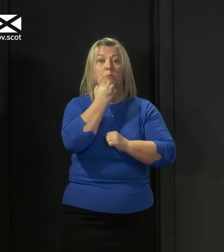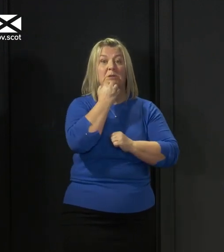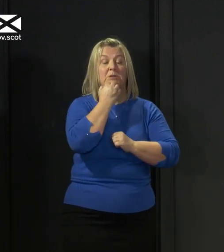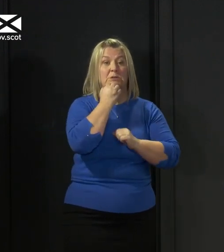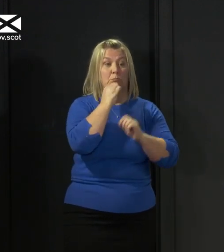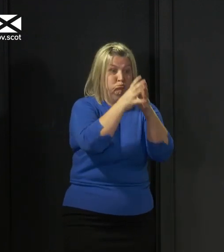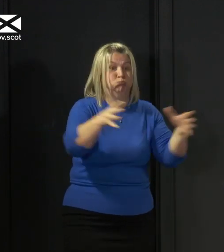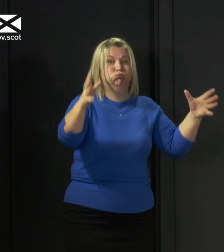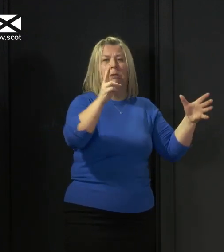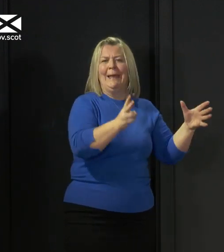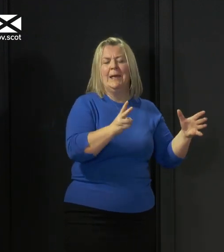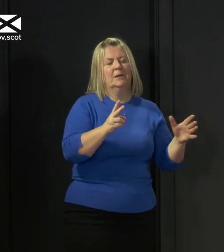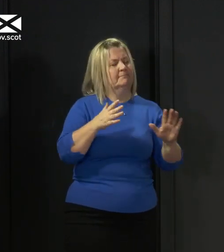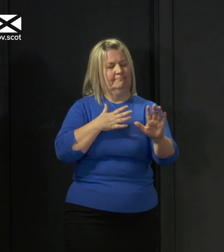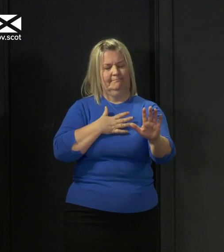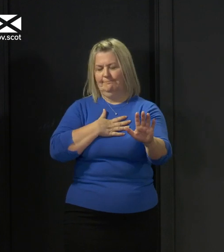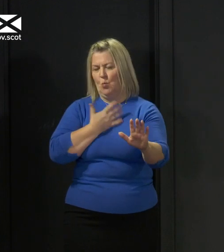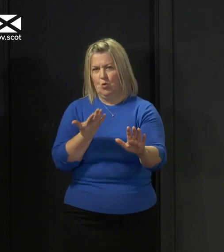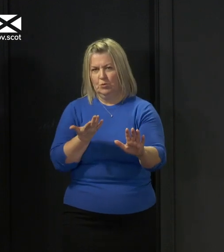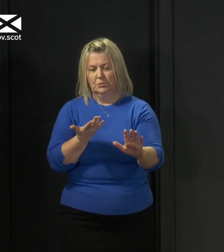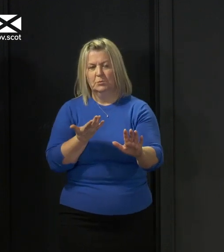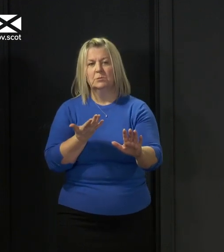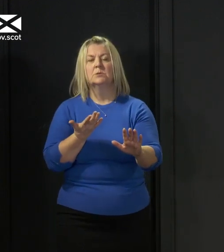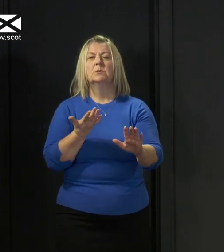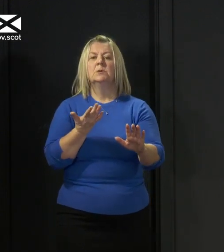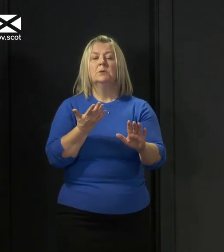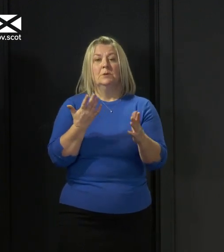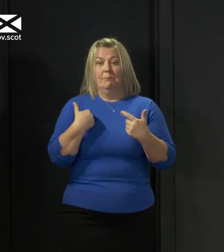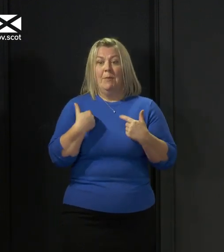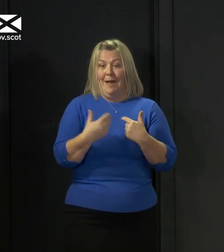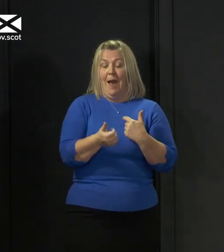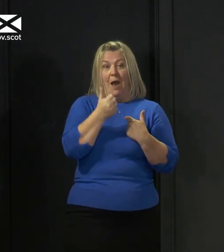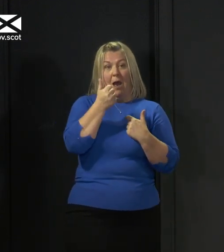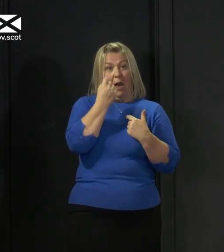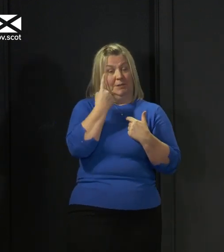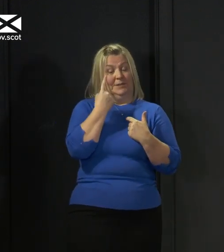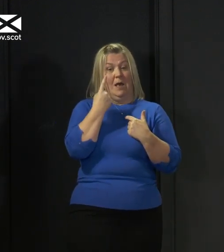impacts of the lockdown measures of the knock-on effect of the education and